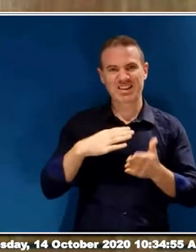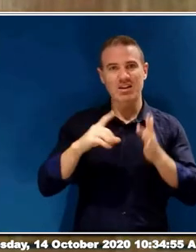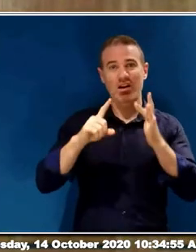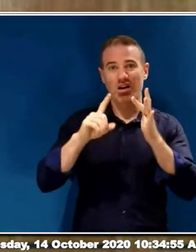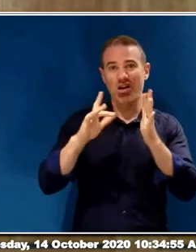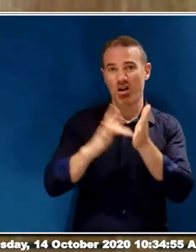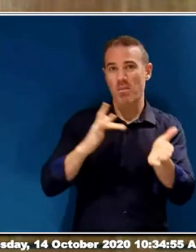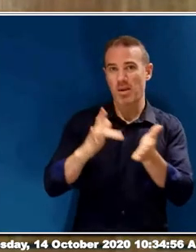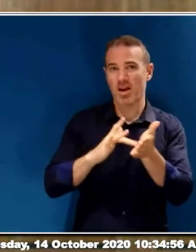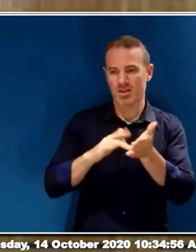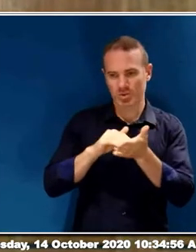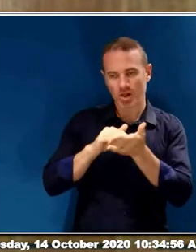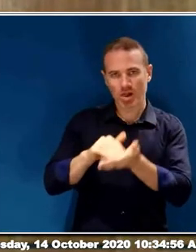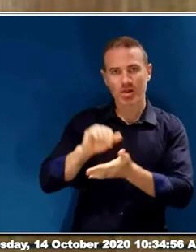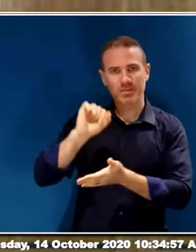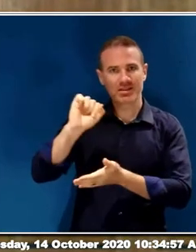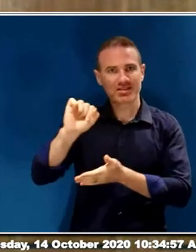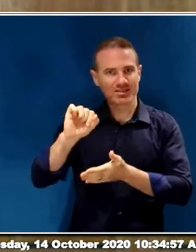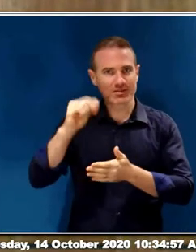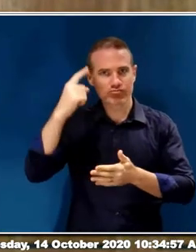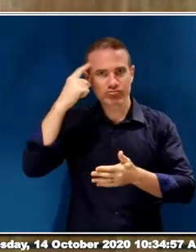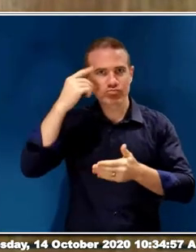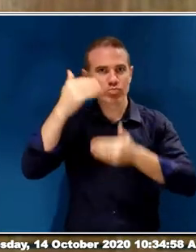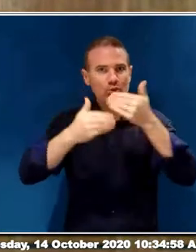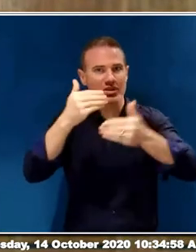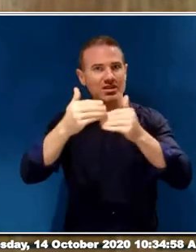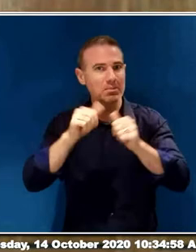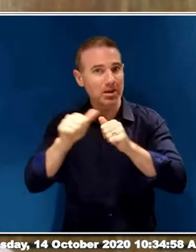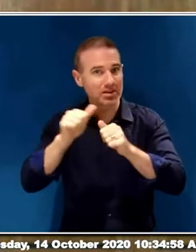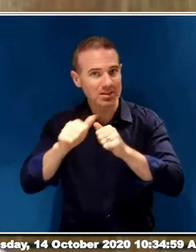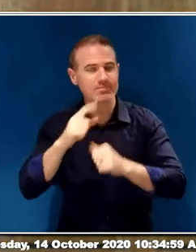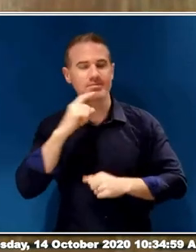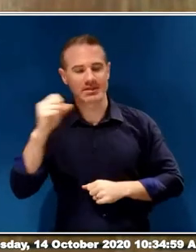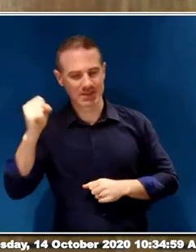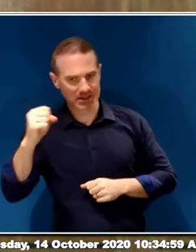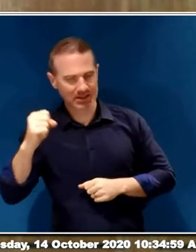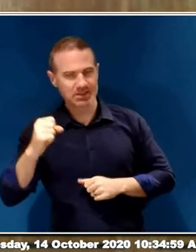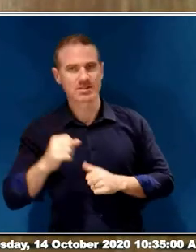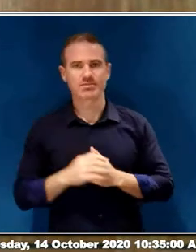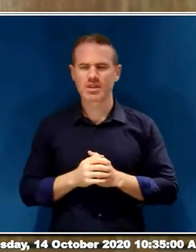And also a recommendation as to a, "Zones of Regulation" program